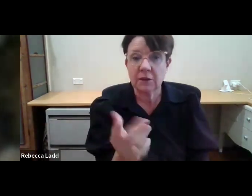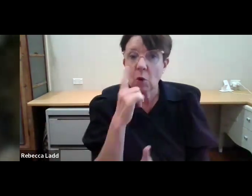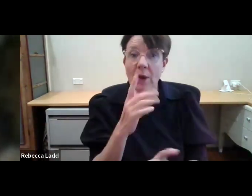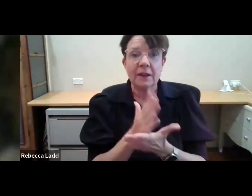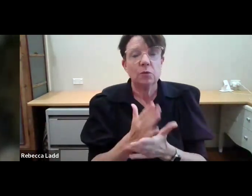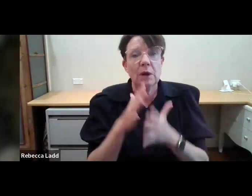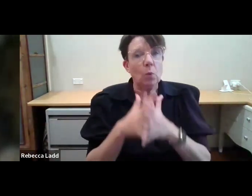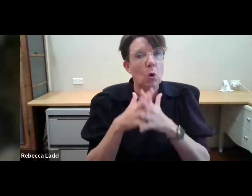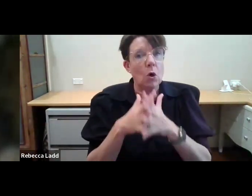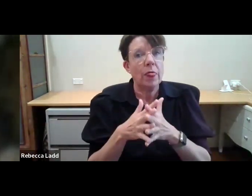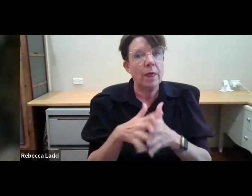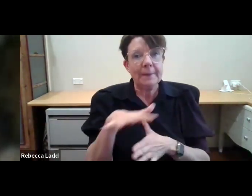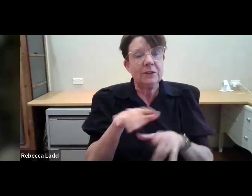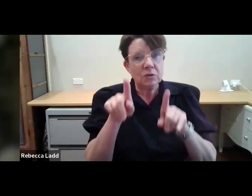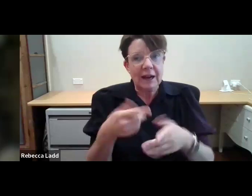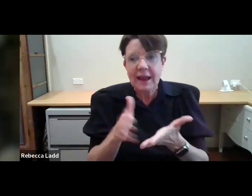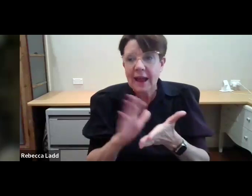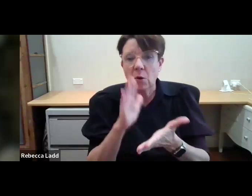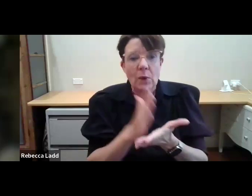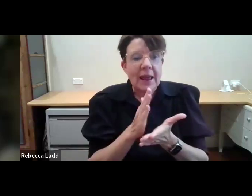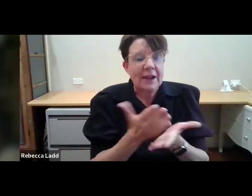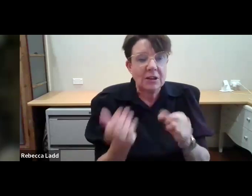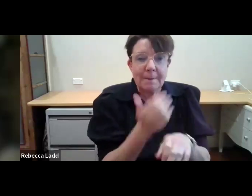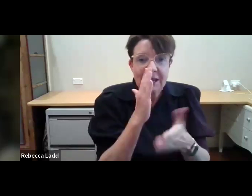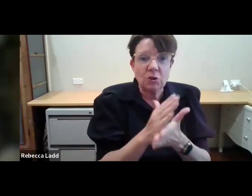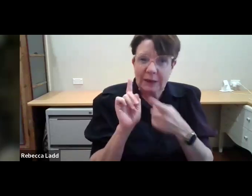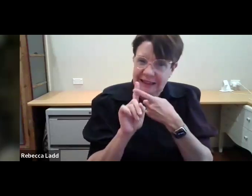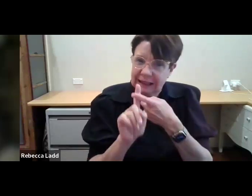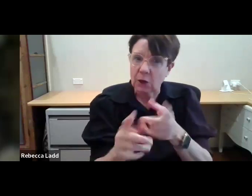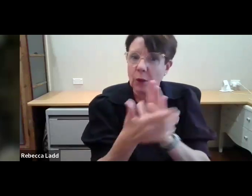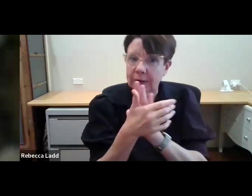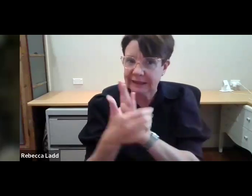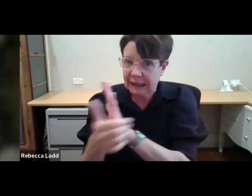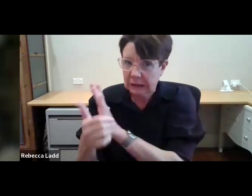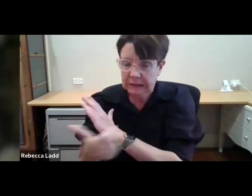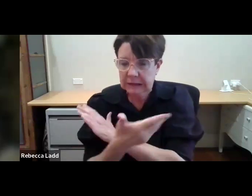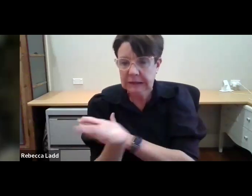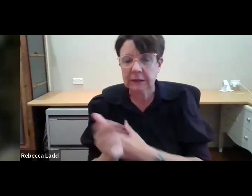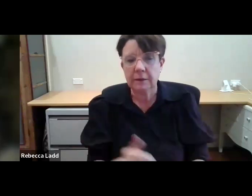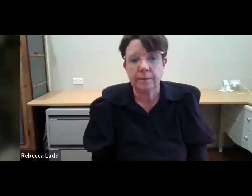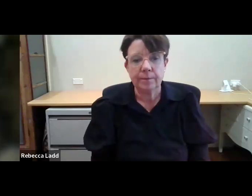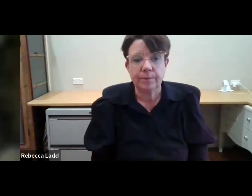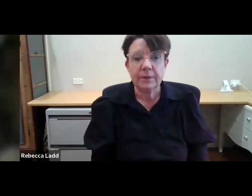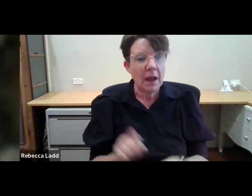in those skills. Imagining how we live with care and responsibility to the natural world and the management of resources,